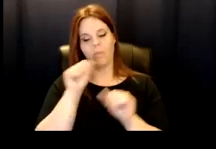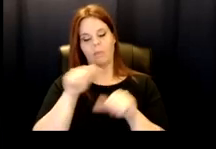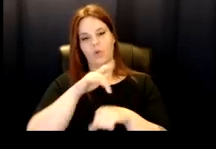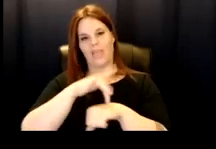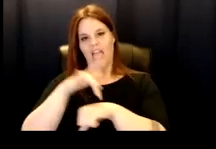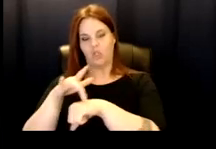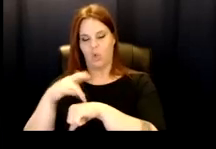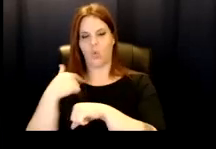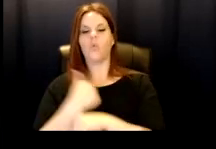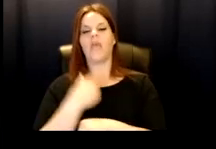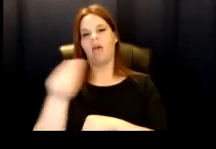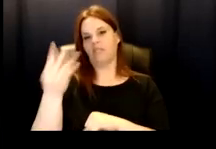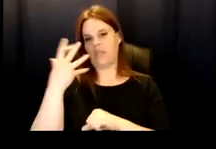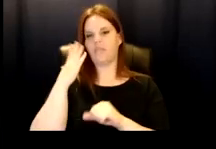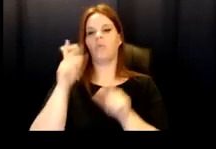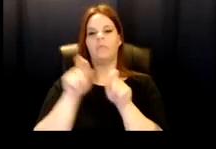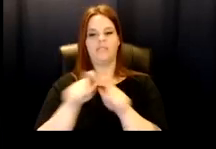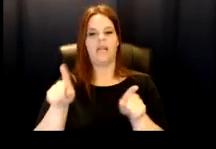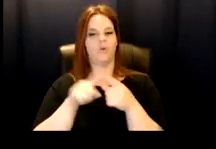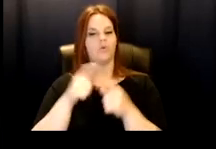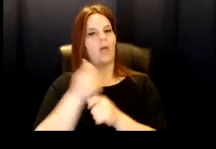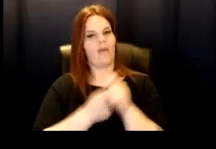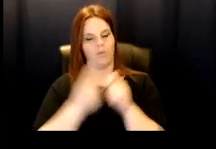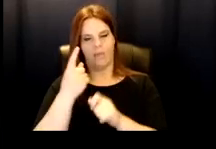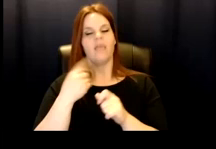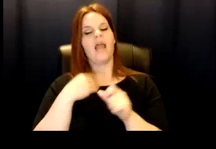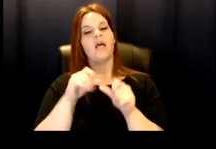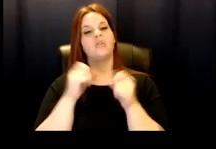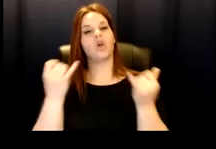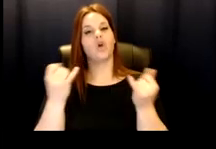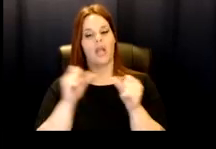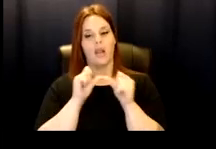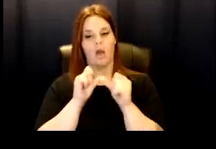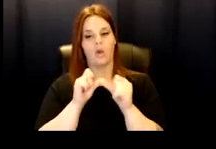that will be sent out to everybody that has our current and ongoing projects, my E mail